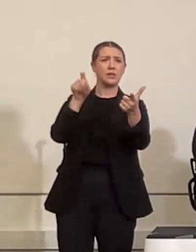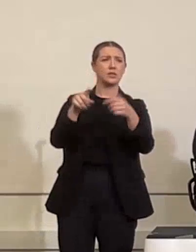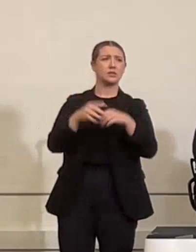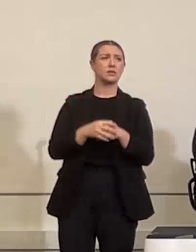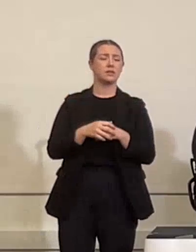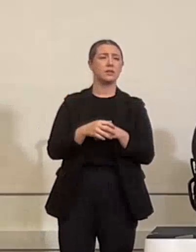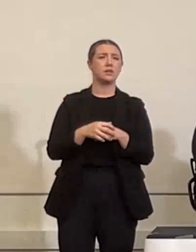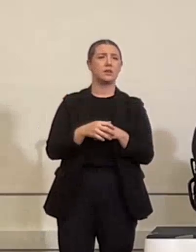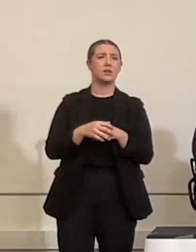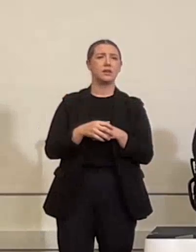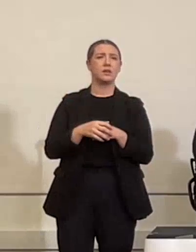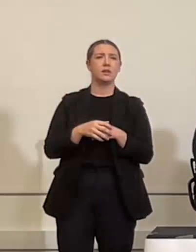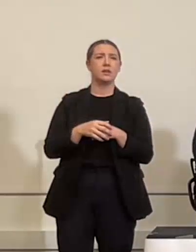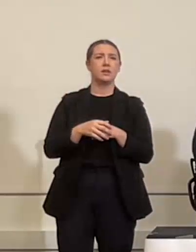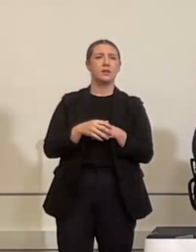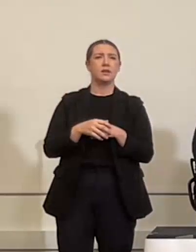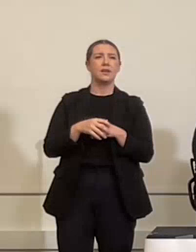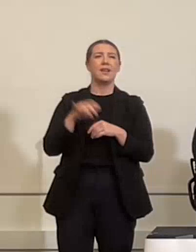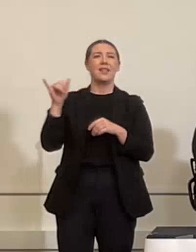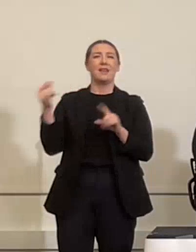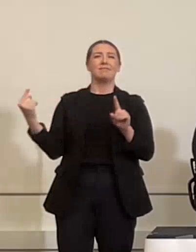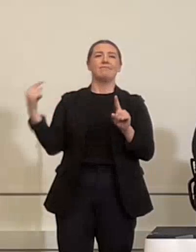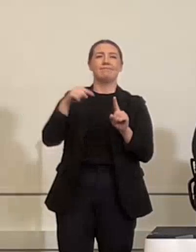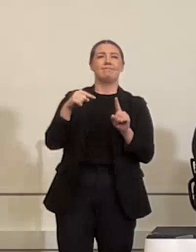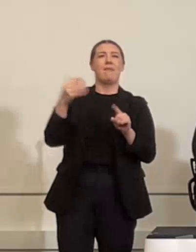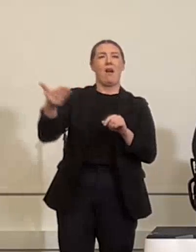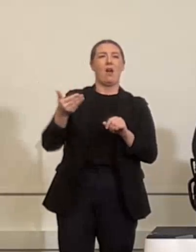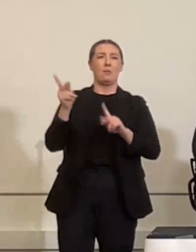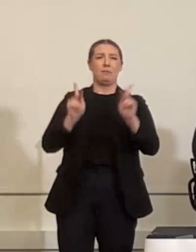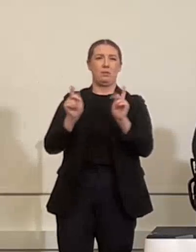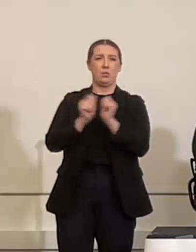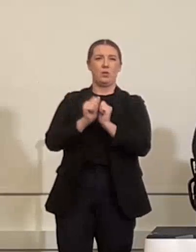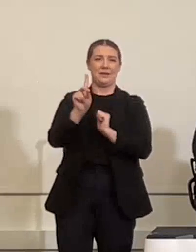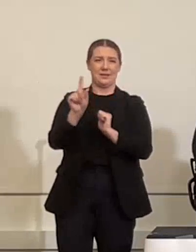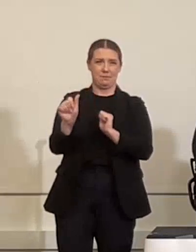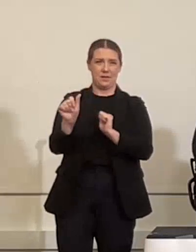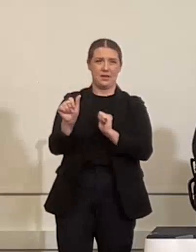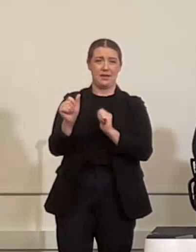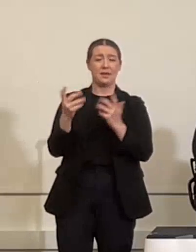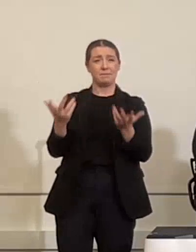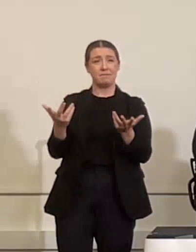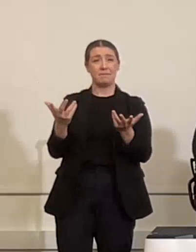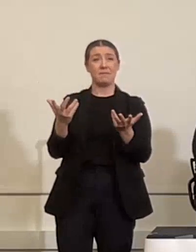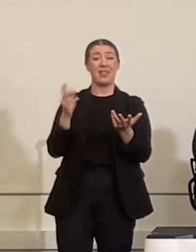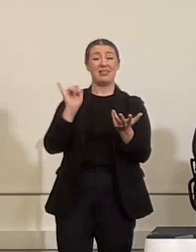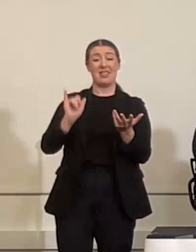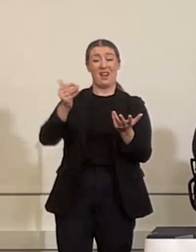So kind of going back to hiring people with disabilities, how do we make that hiring process more inclusive?